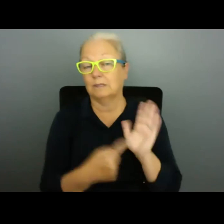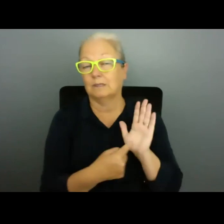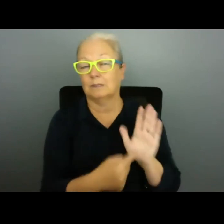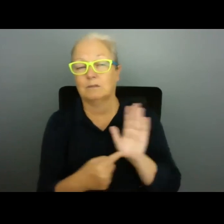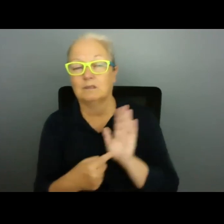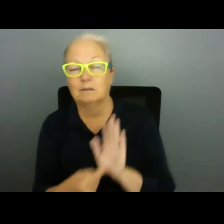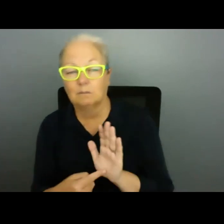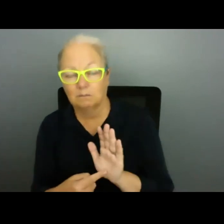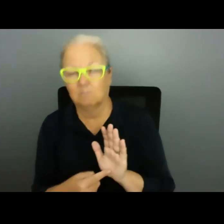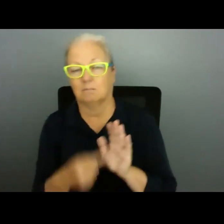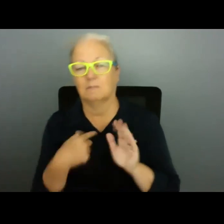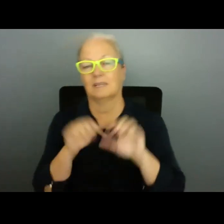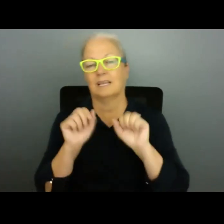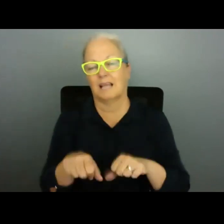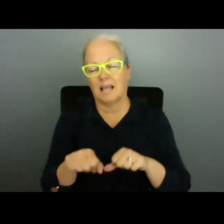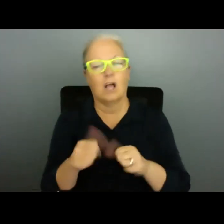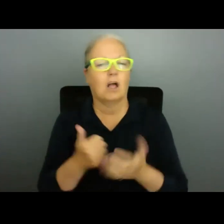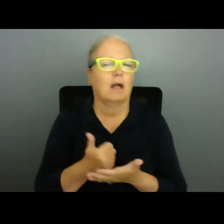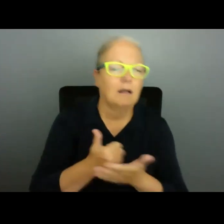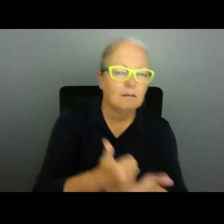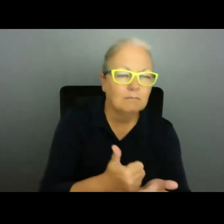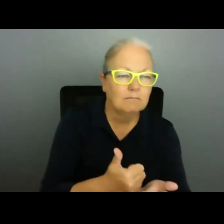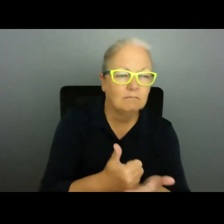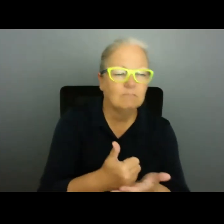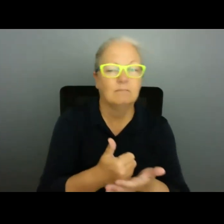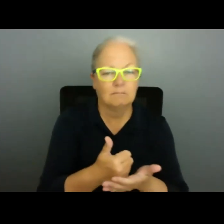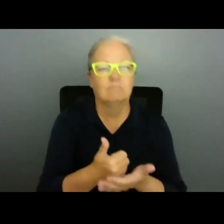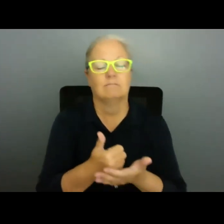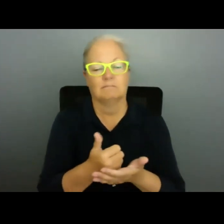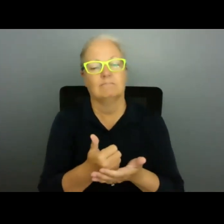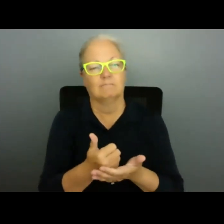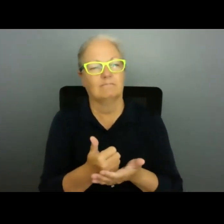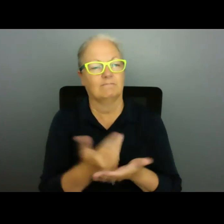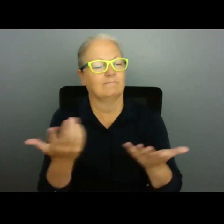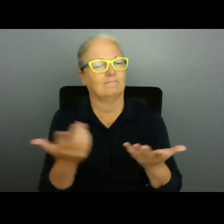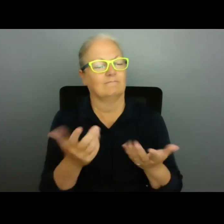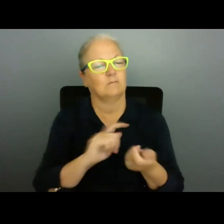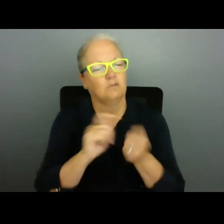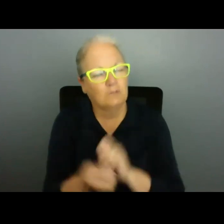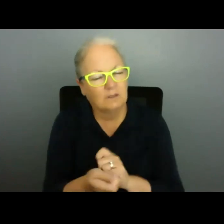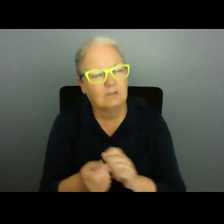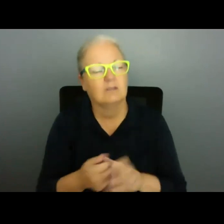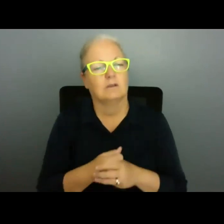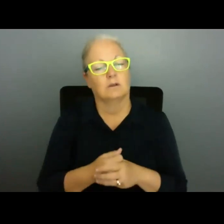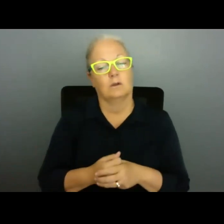meeting the urgent needs for new solutions and innovative approaches to support young people and